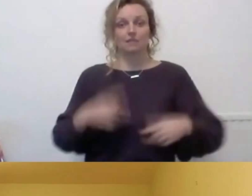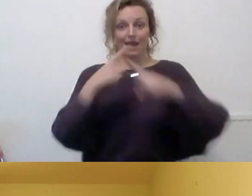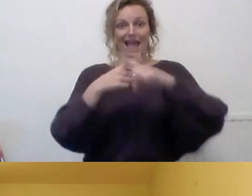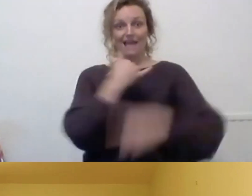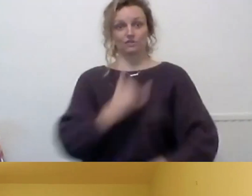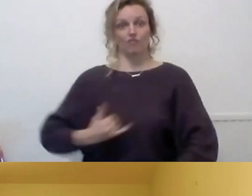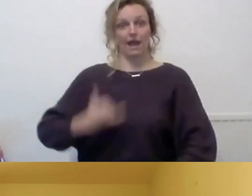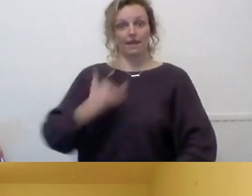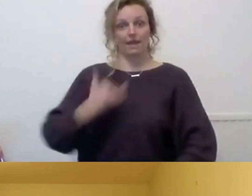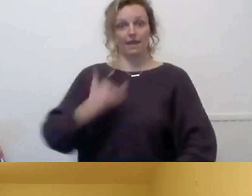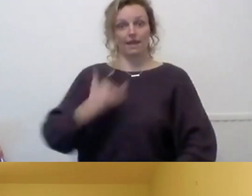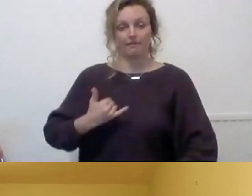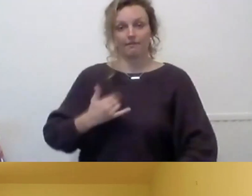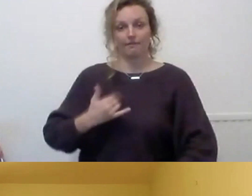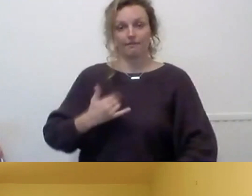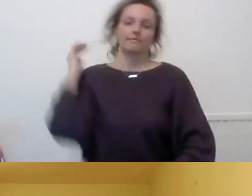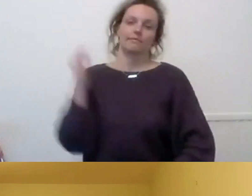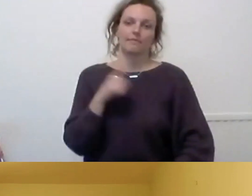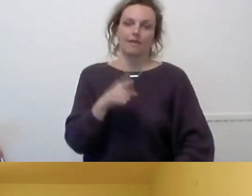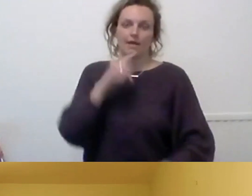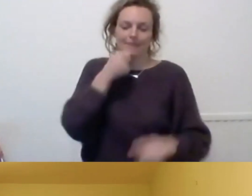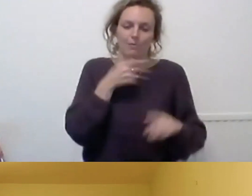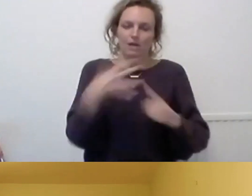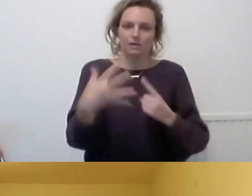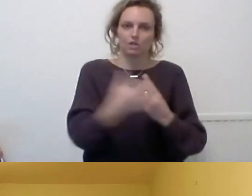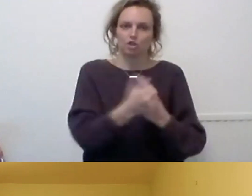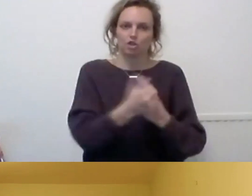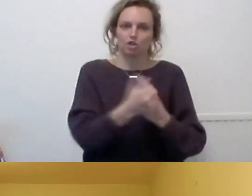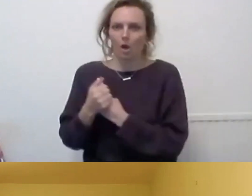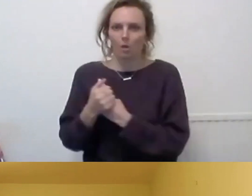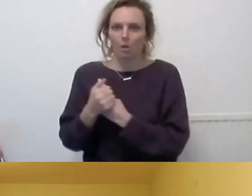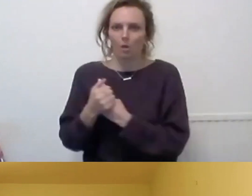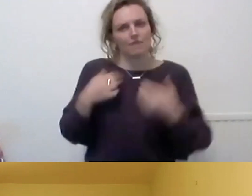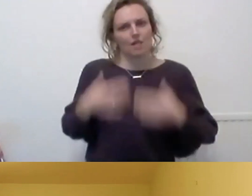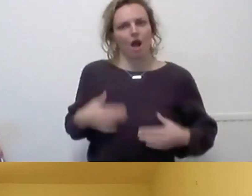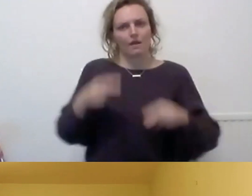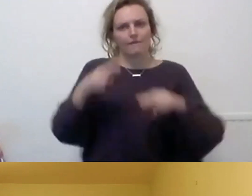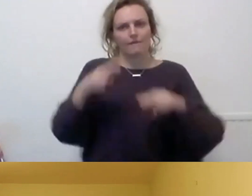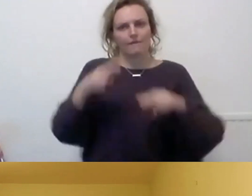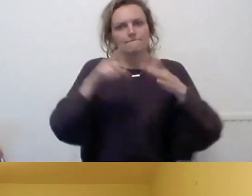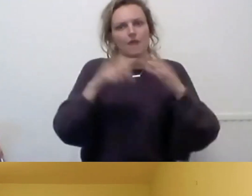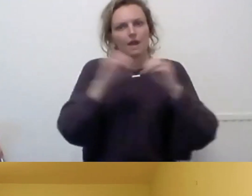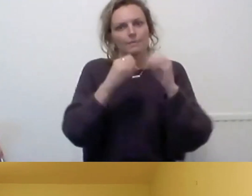it's important that you seek help by getting a CT chest or seek help from a pulmonologist